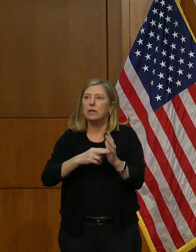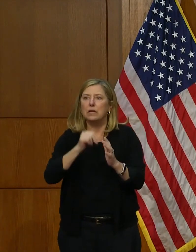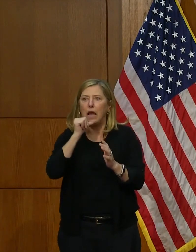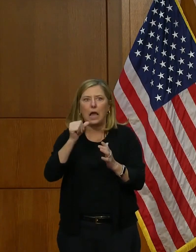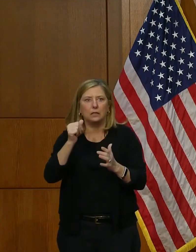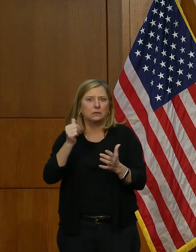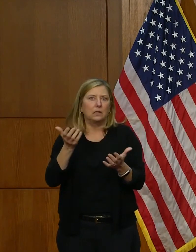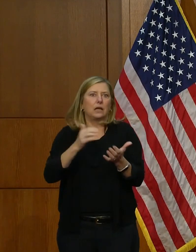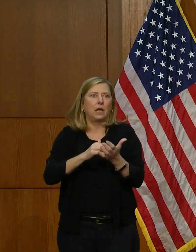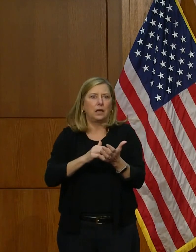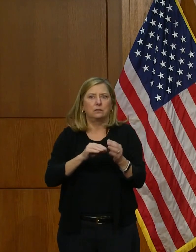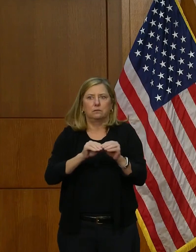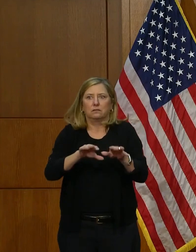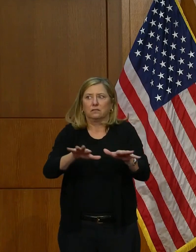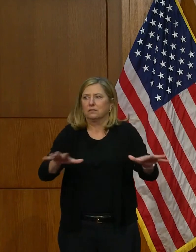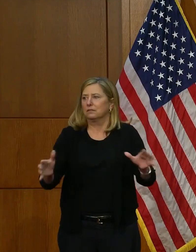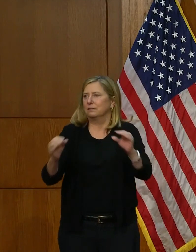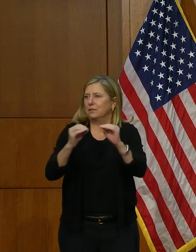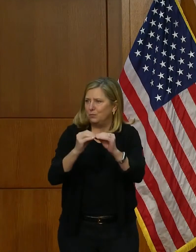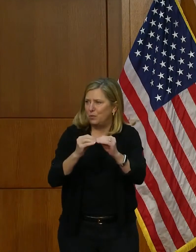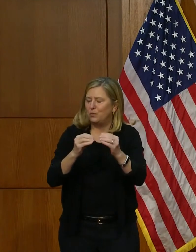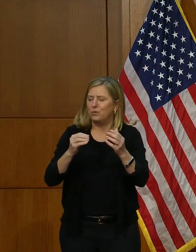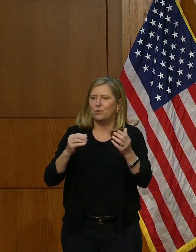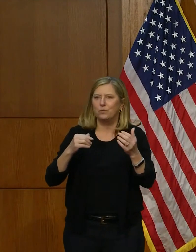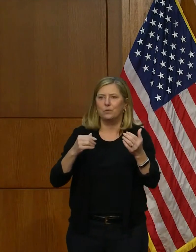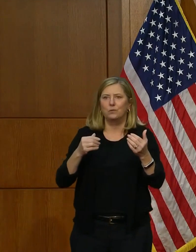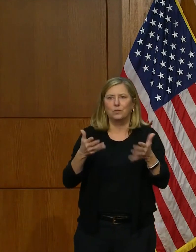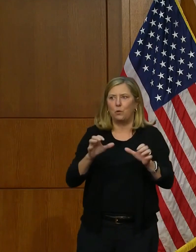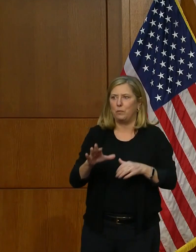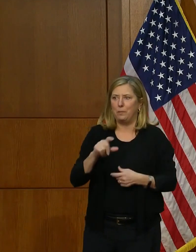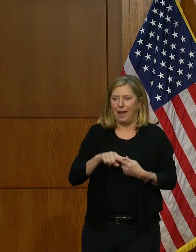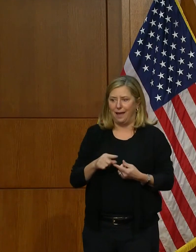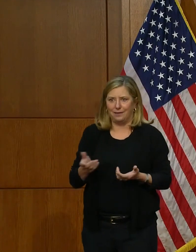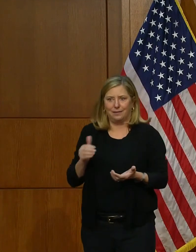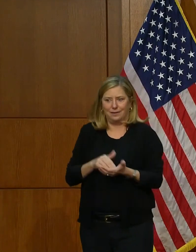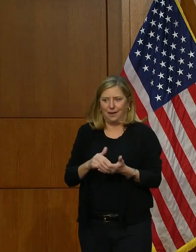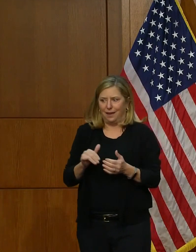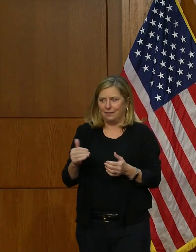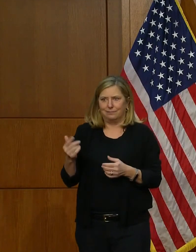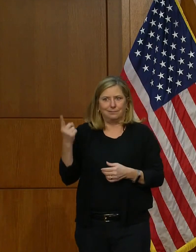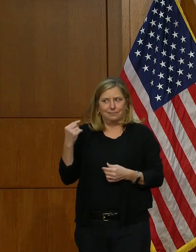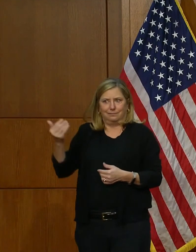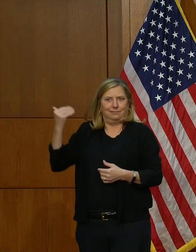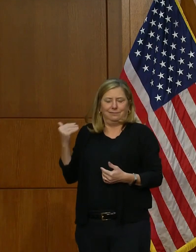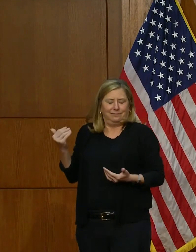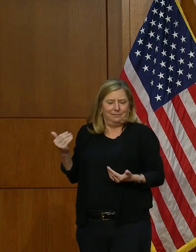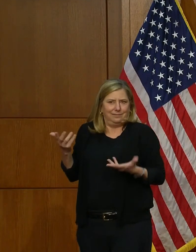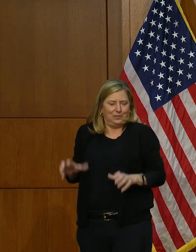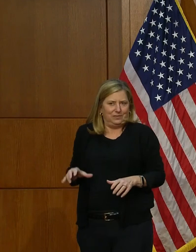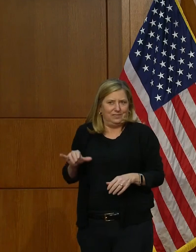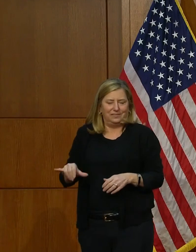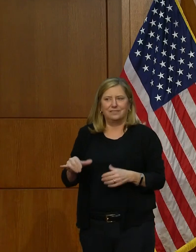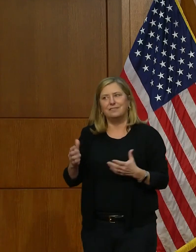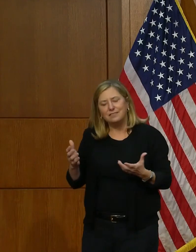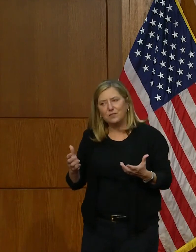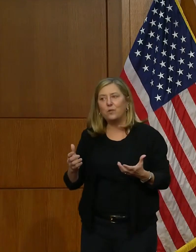NUMBERS ARE DOWN AND COMMUNITIES. SO THAT IT DOESN'T. UH YOU KNOW, RYKER AND WE DON'T